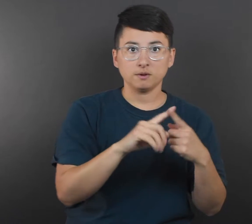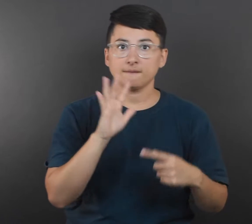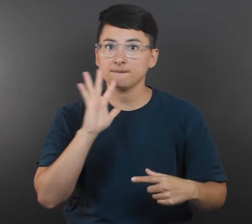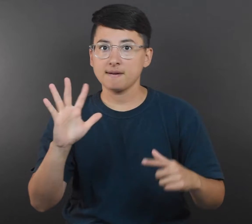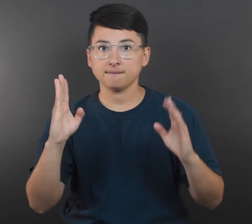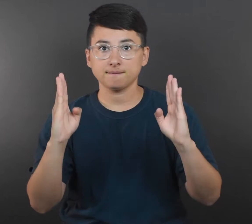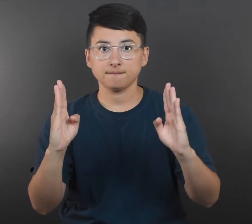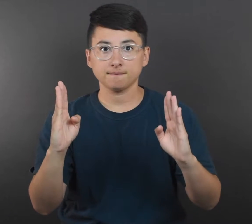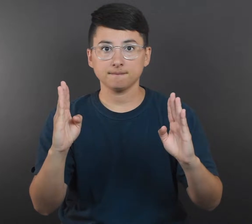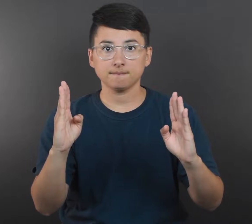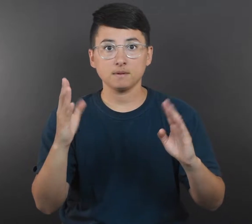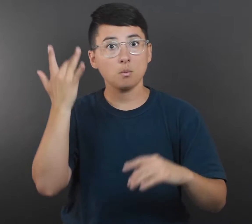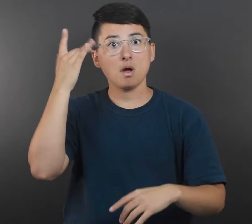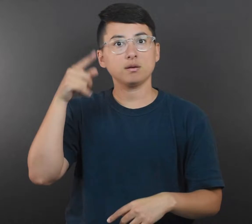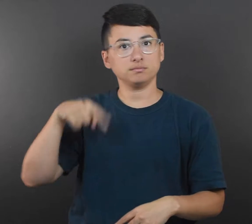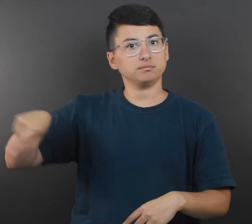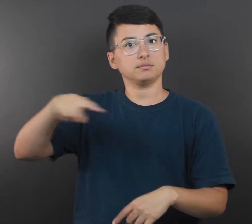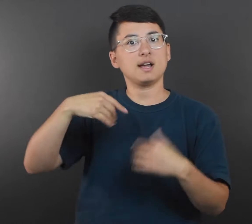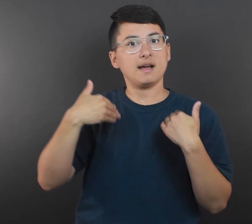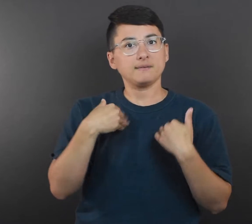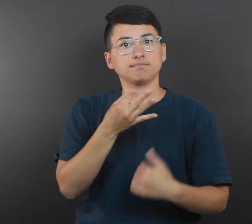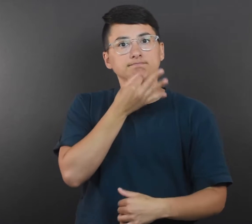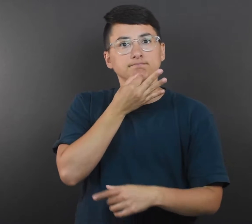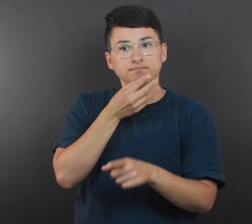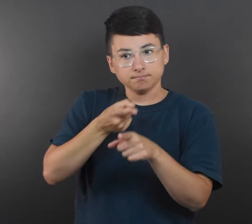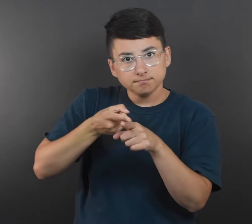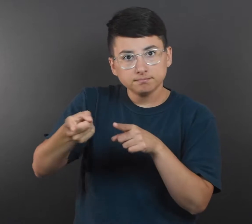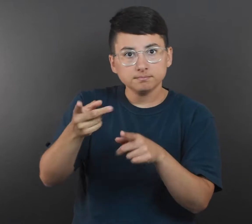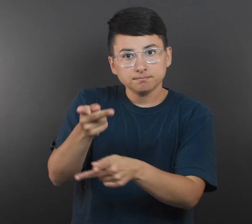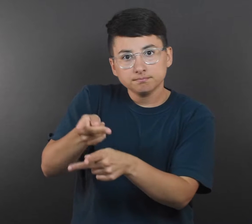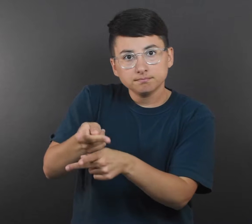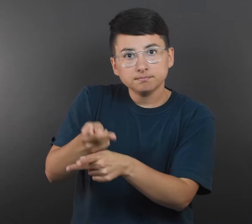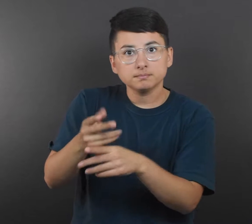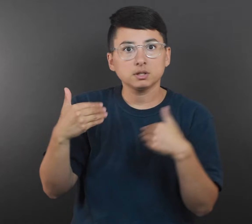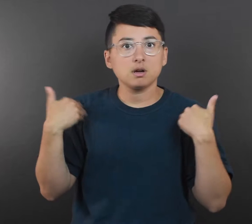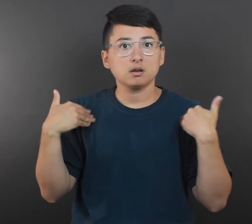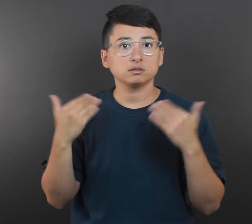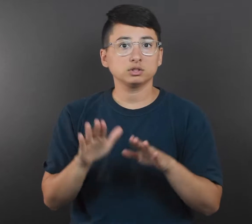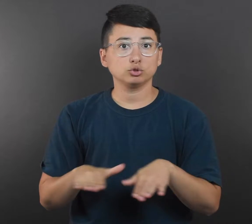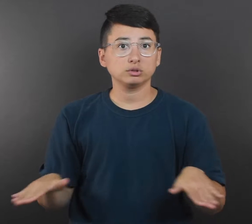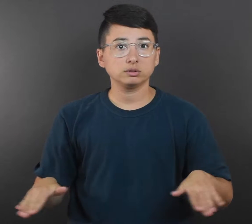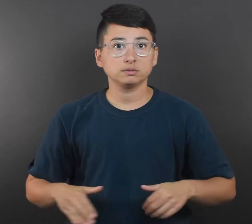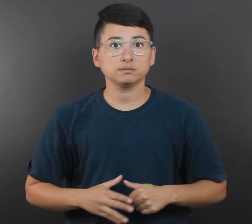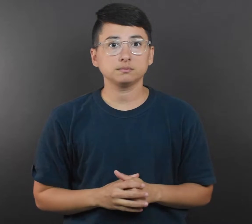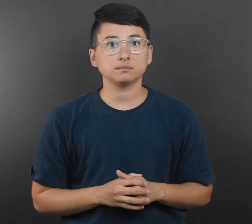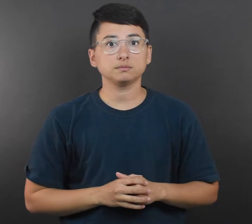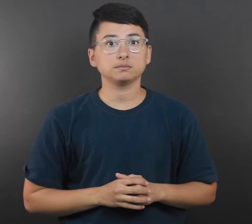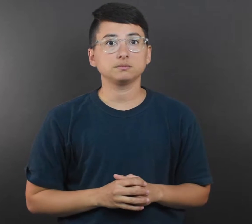children between 6 months and 5 years old because of their expertise caring for young children.